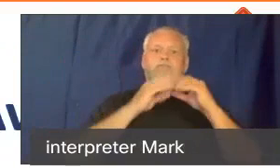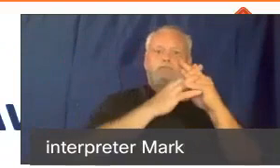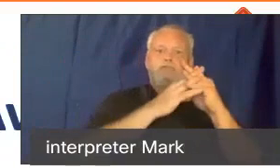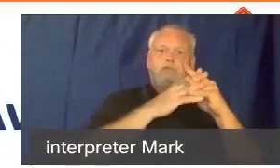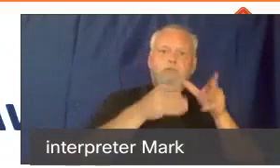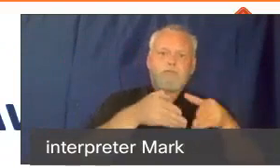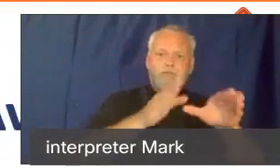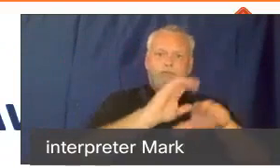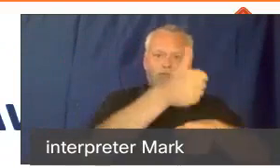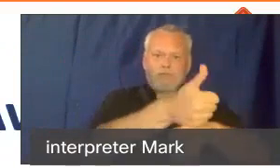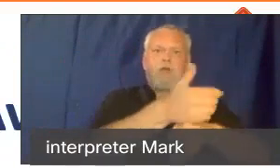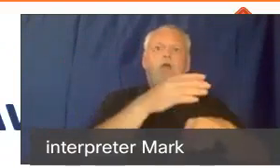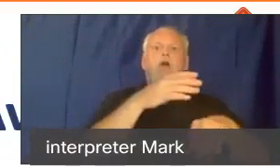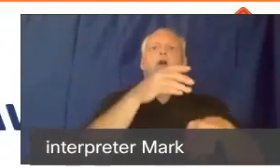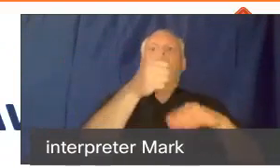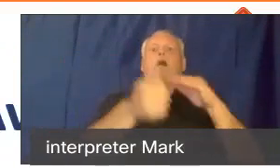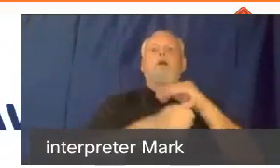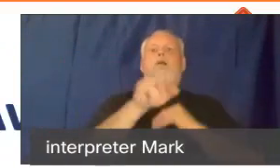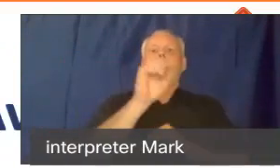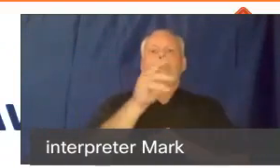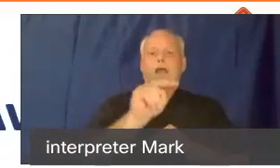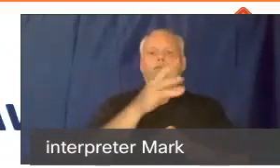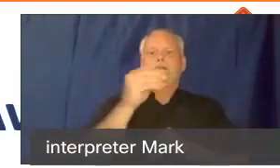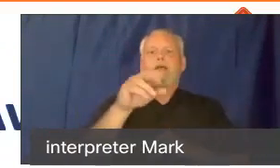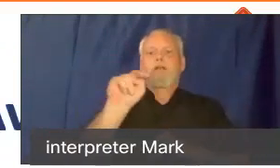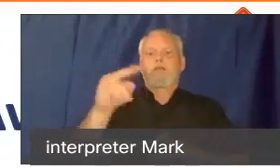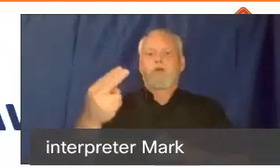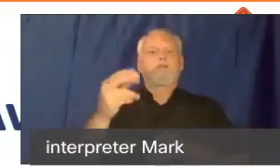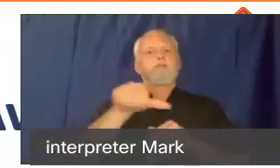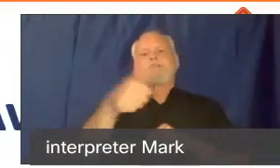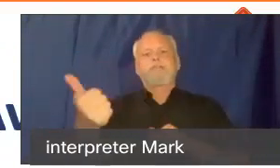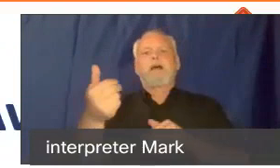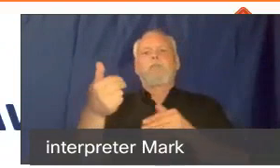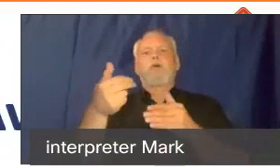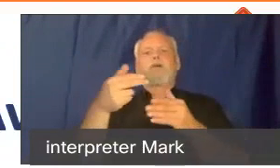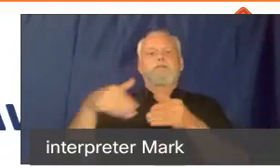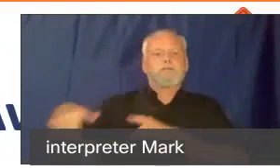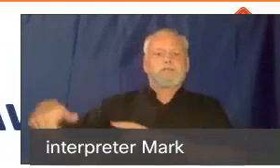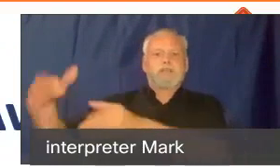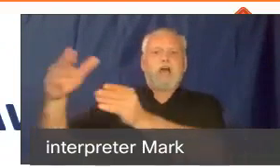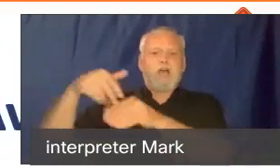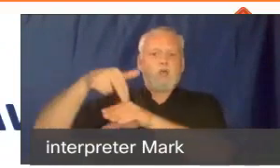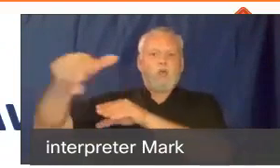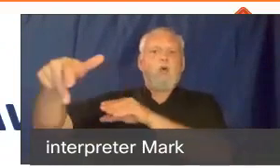And New Hampshire under under a separate separate sidewalk contract, and then cyclists will use shared lanes.